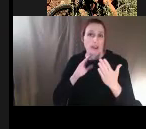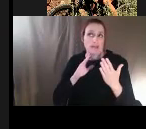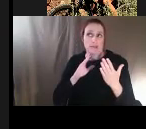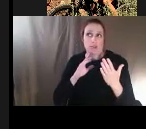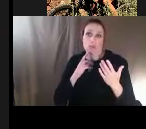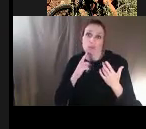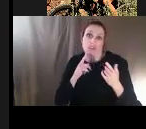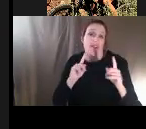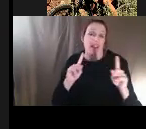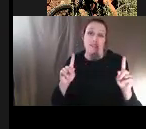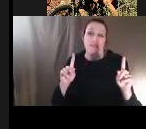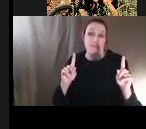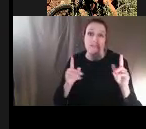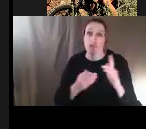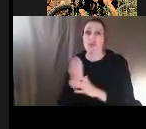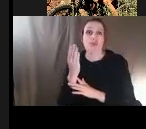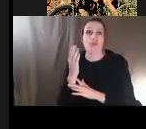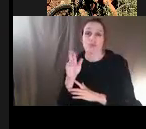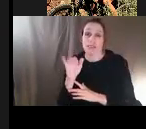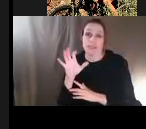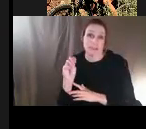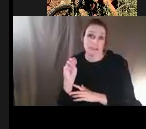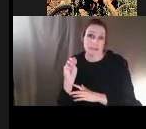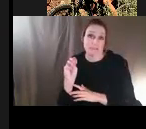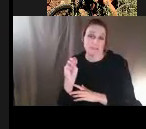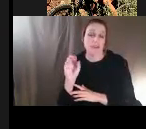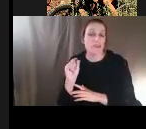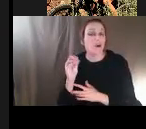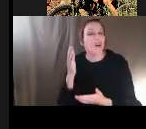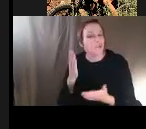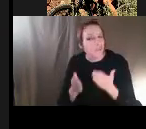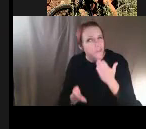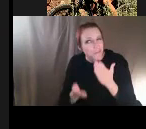racism, and so it can be a little hard to absolutely